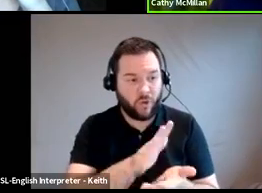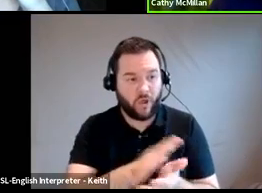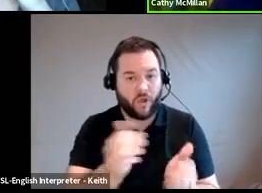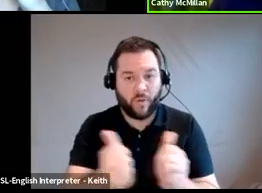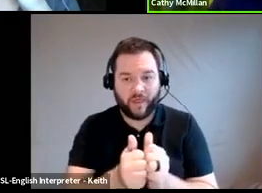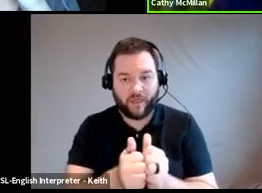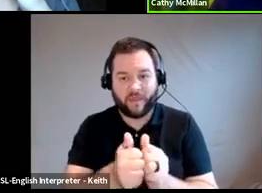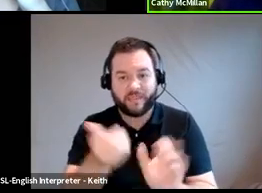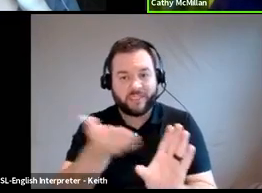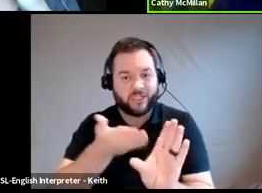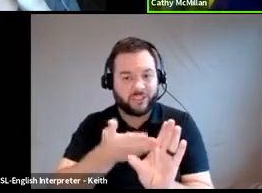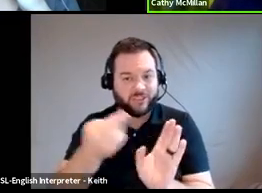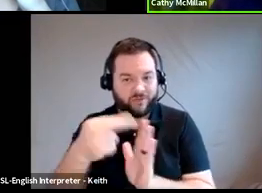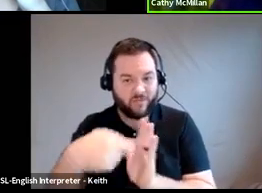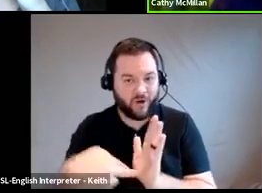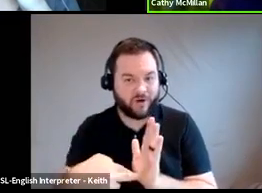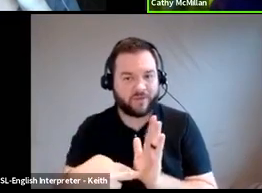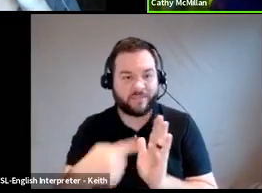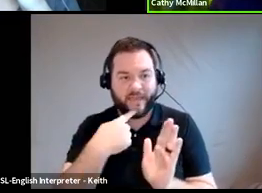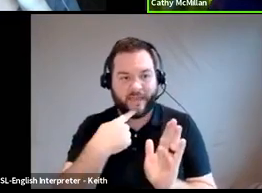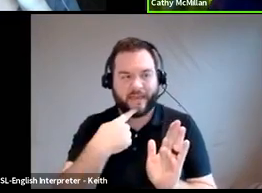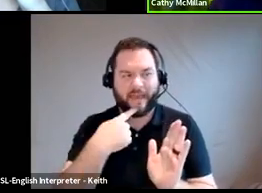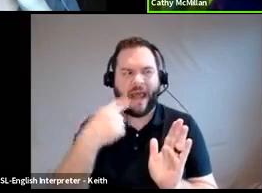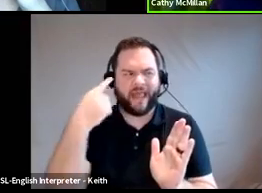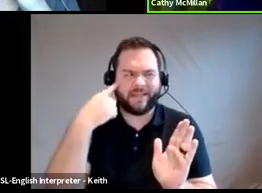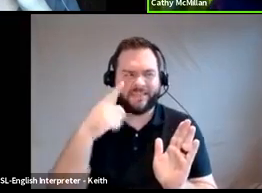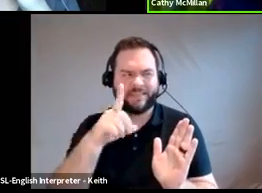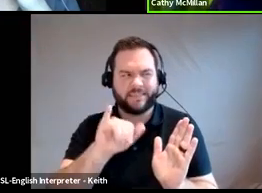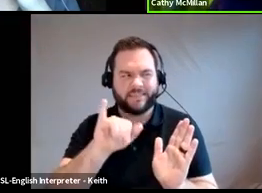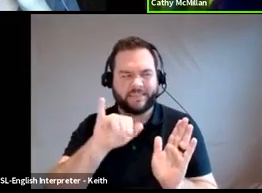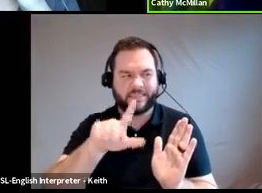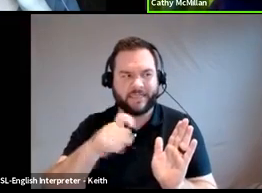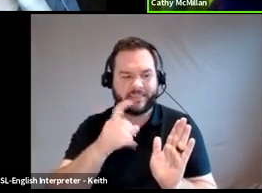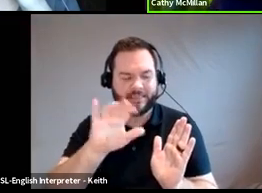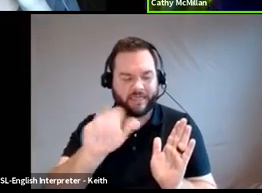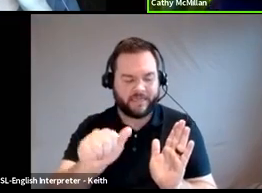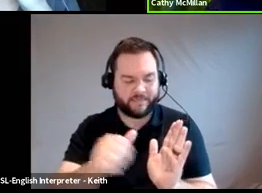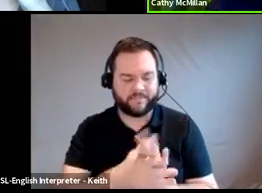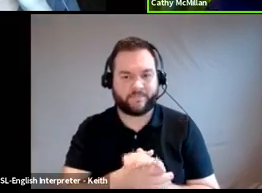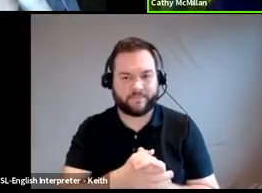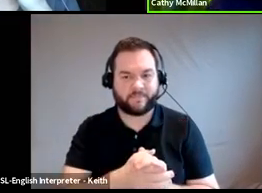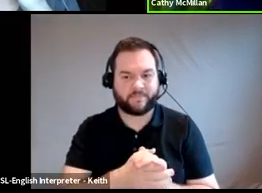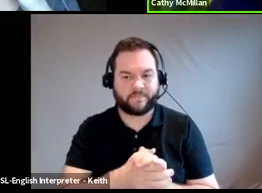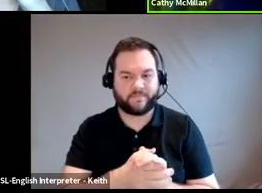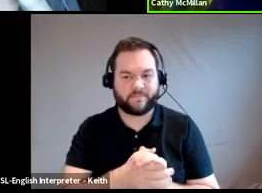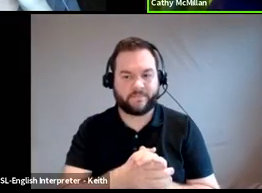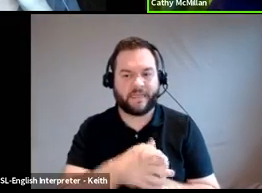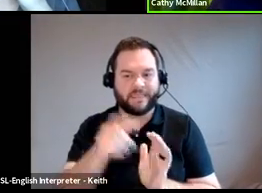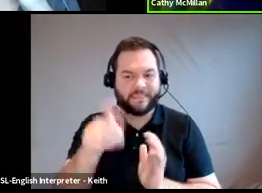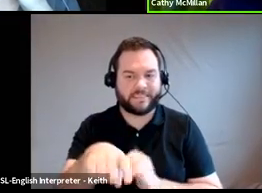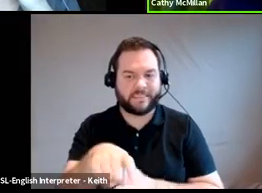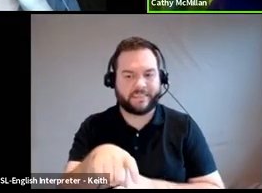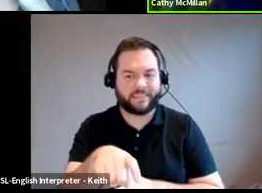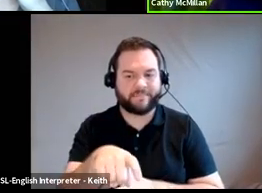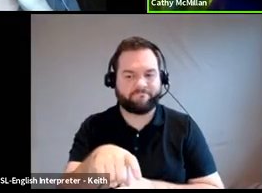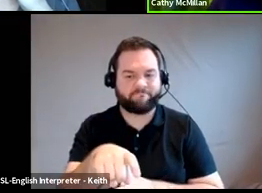to the school with us to the school with a psycho psycho to the school with the cycle, a psychologist report same suspected. dyslexic dyslexia like that's all he wrote dyslexia like that's all he